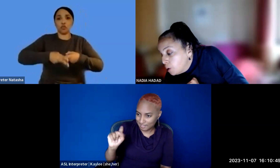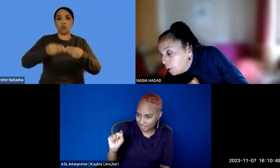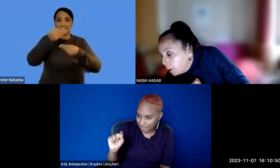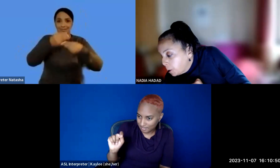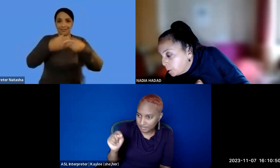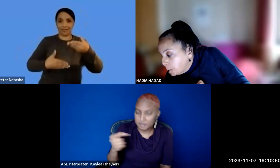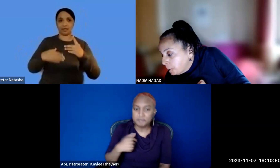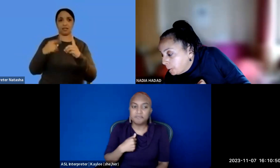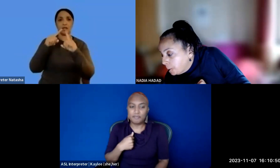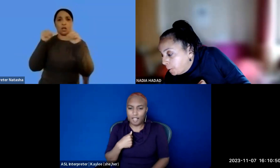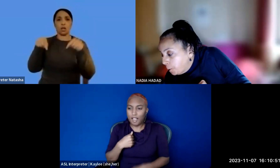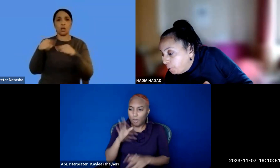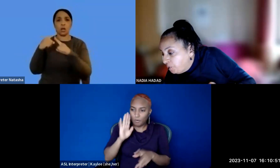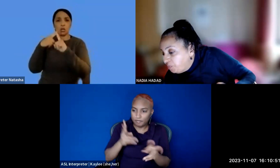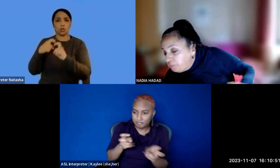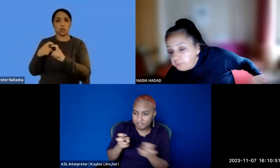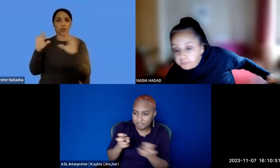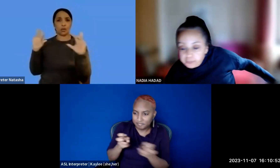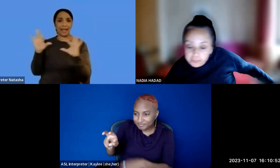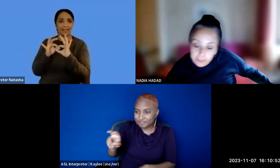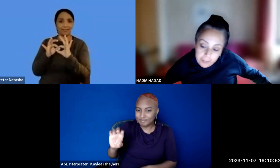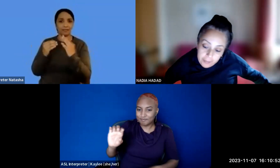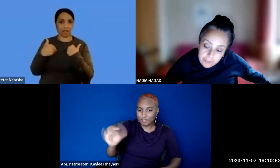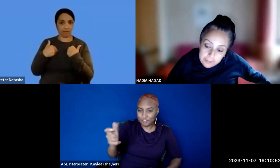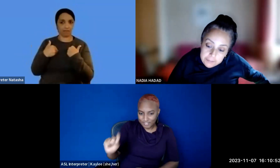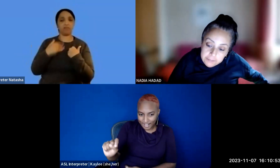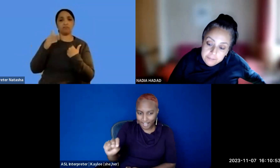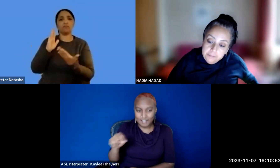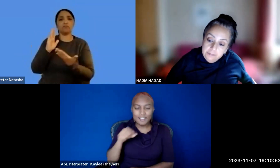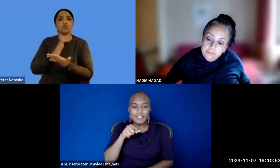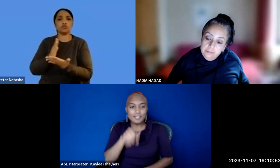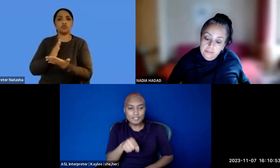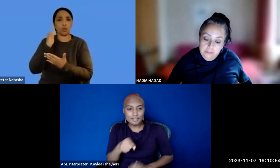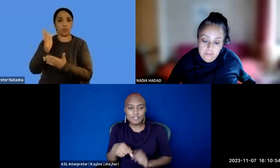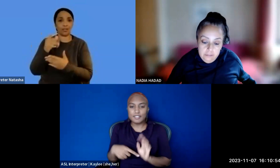a toolkit for OPDs on how to engage with EU delegations,